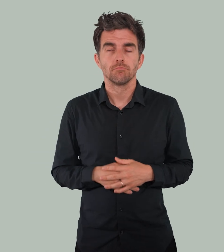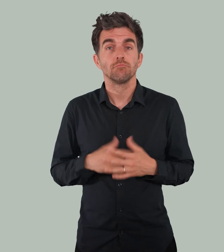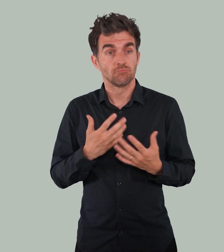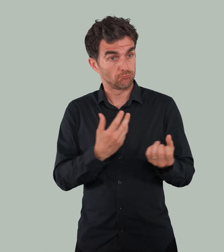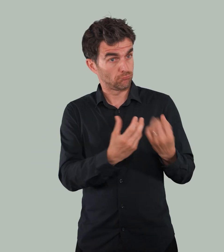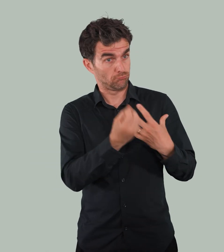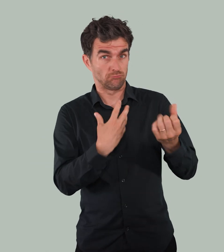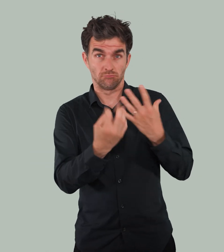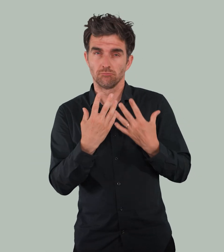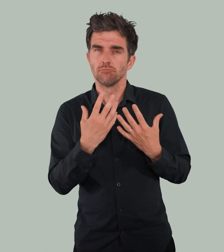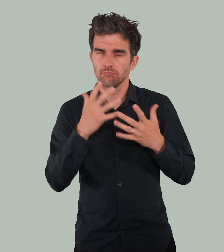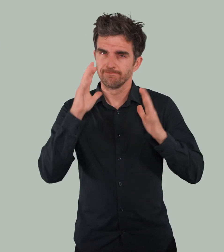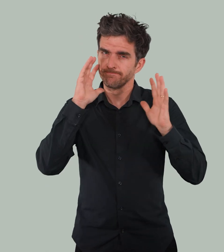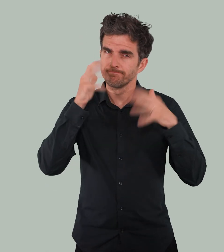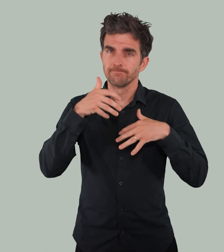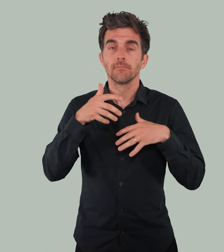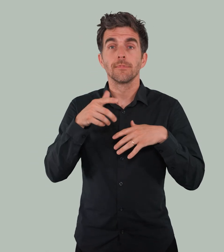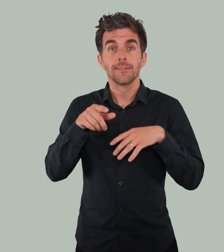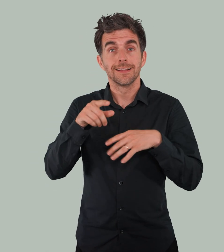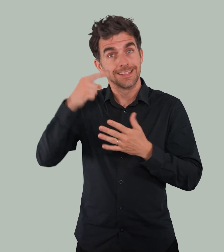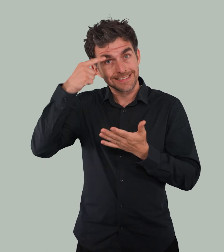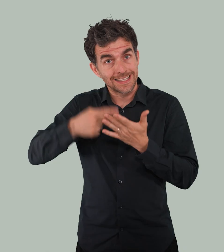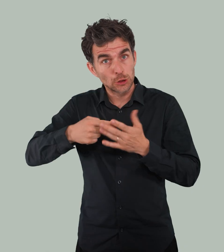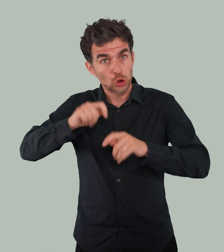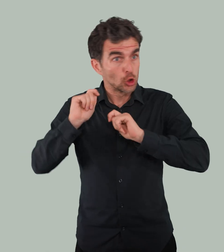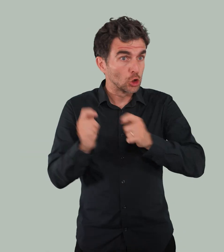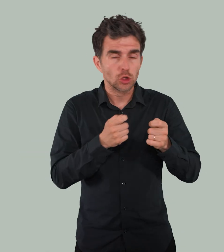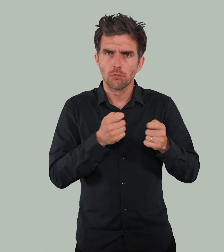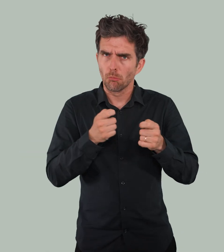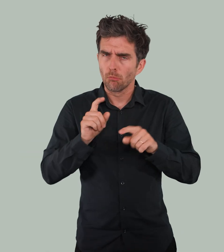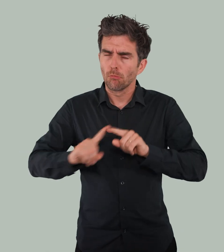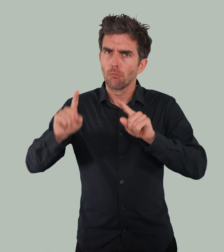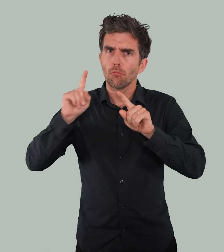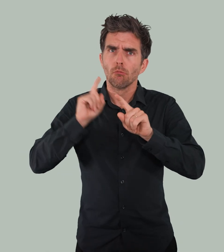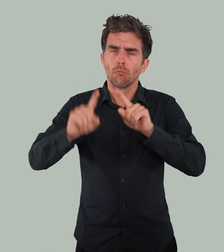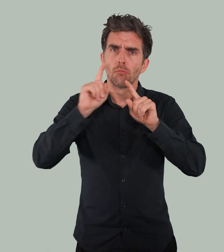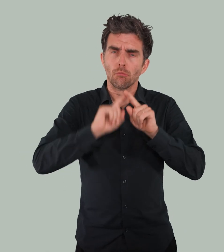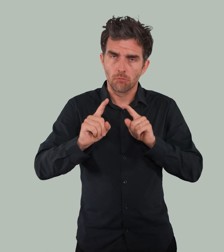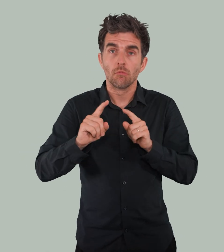47. Responses highlight concerns about inconsistencies in decision-making